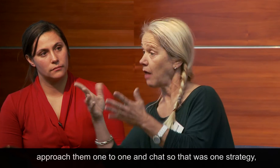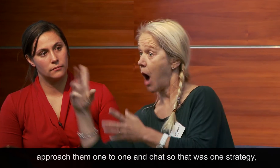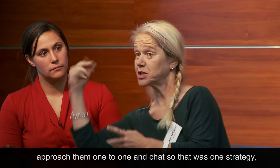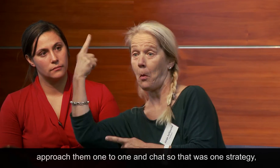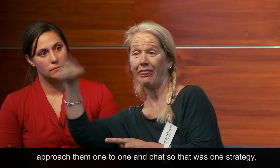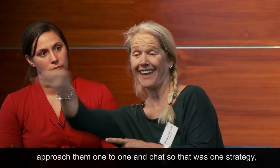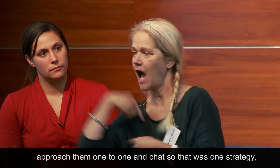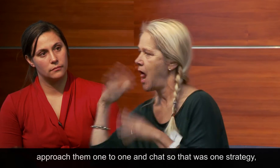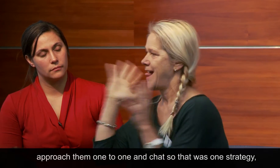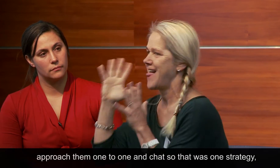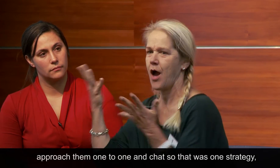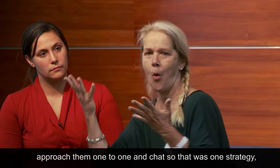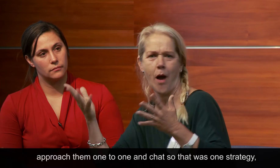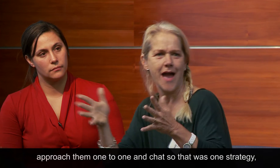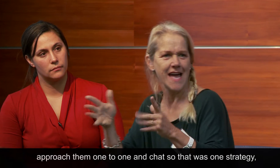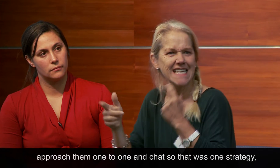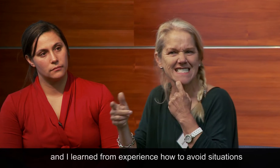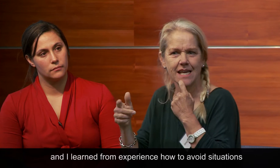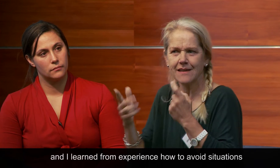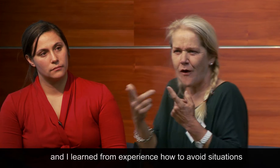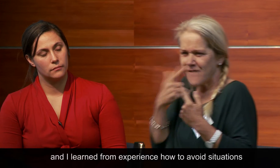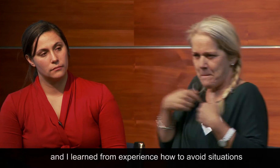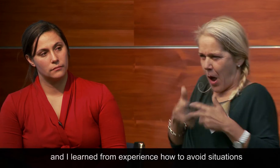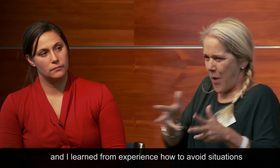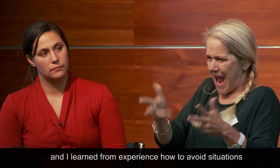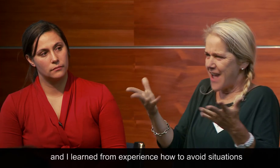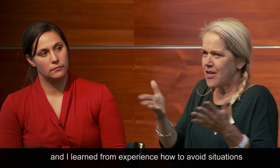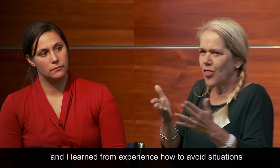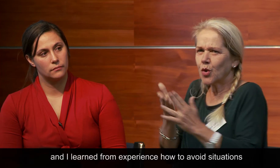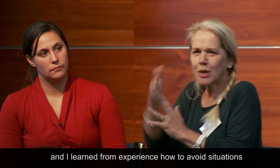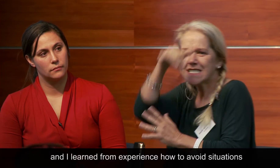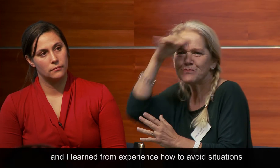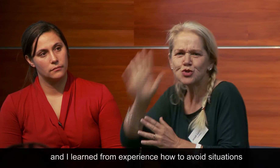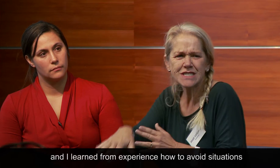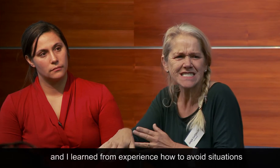one and chat. So that was one strategy, and I learned from experience how to avoid situations